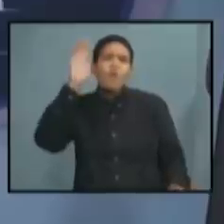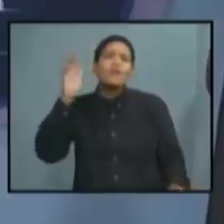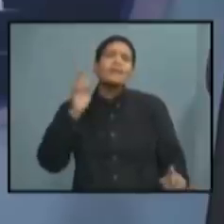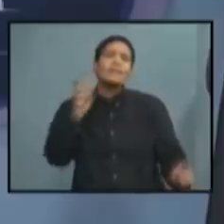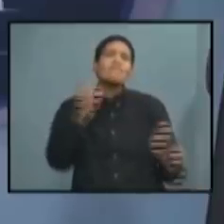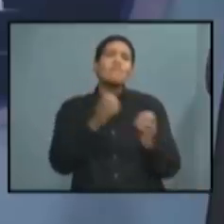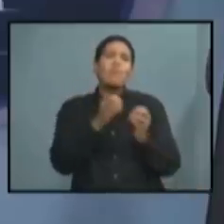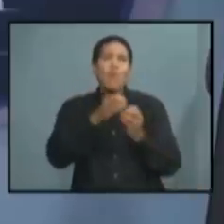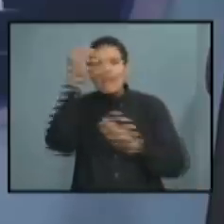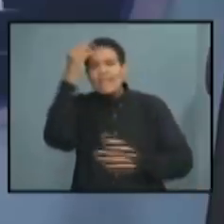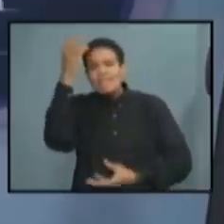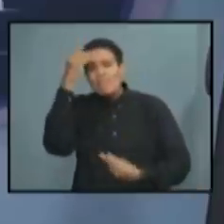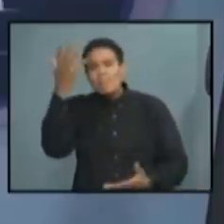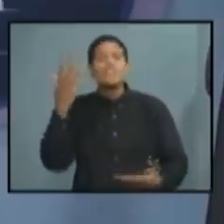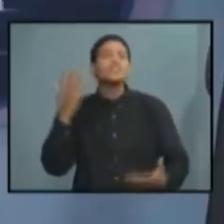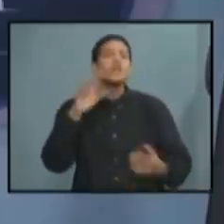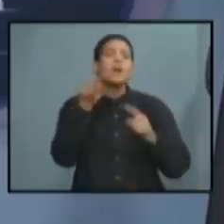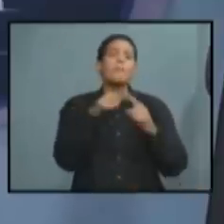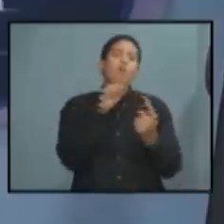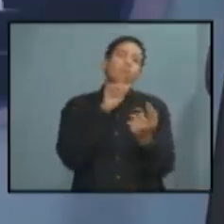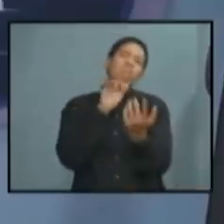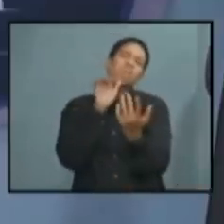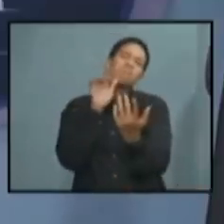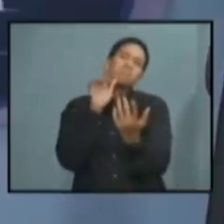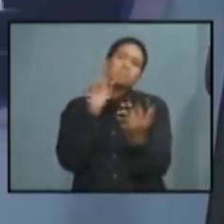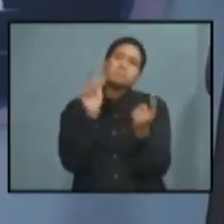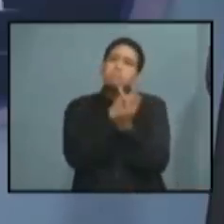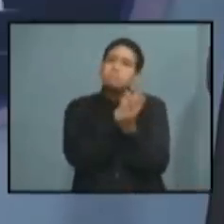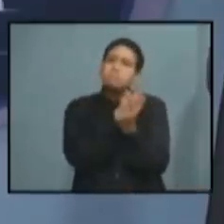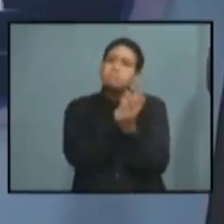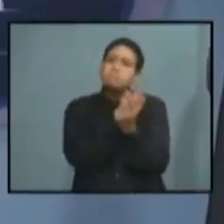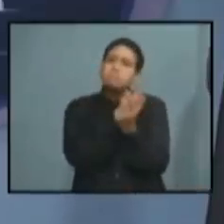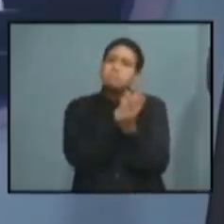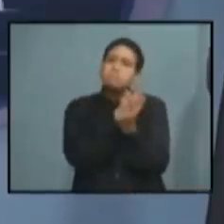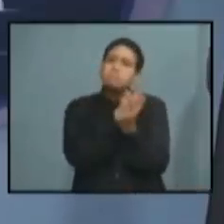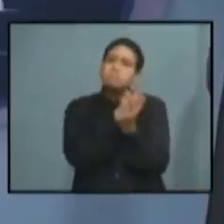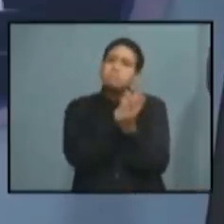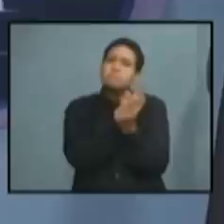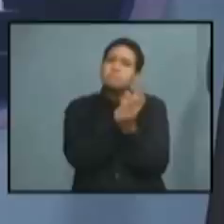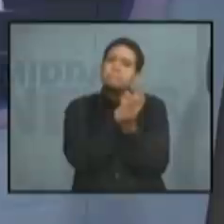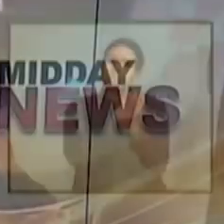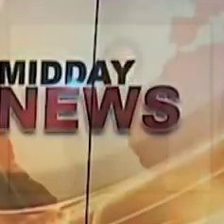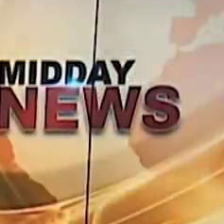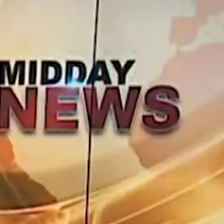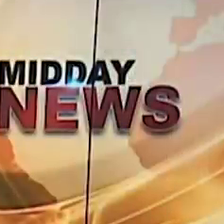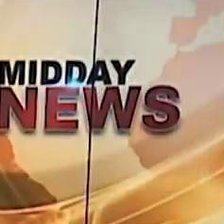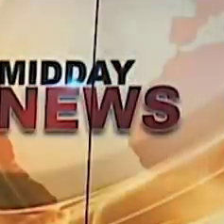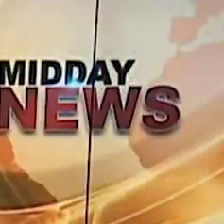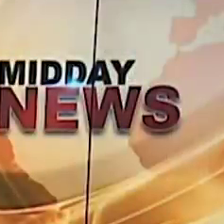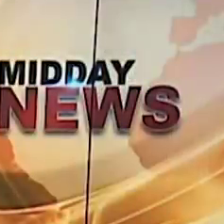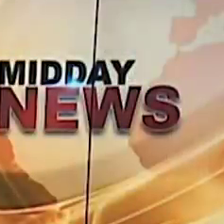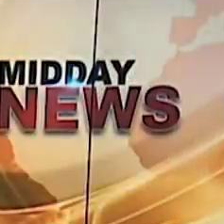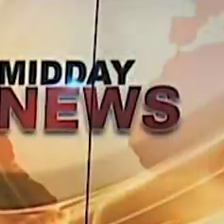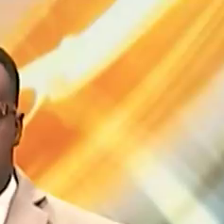information about contacts for that person there are the three persons who